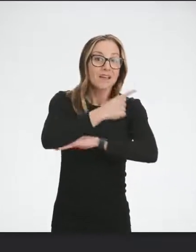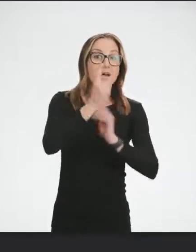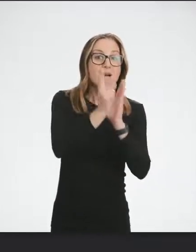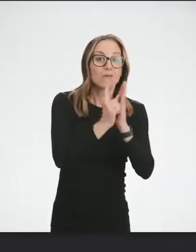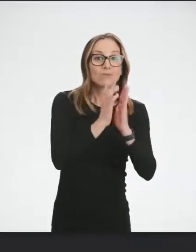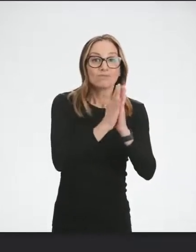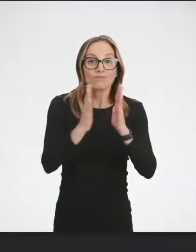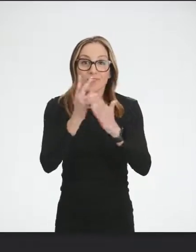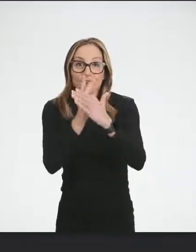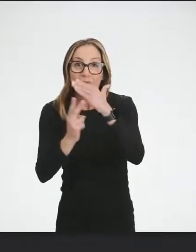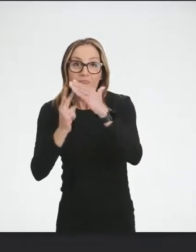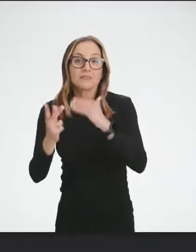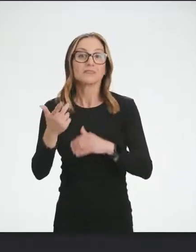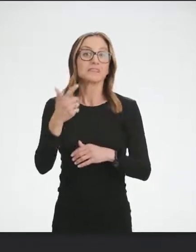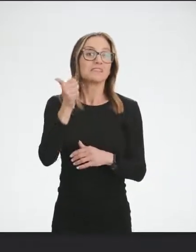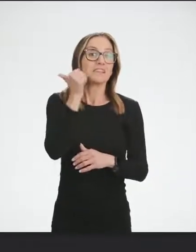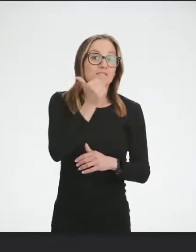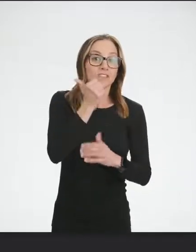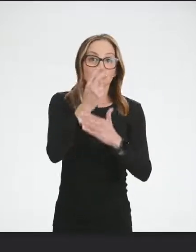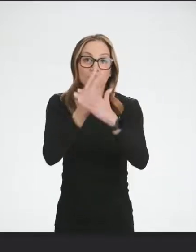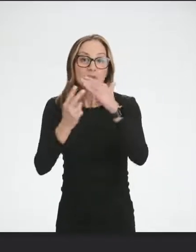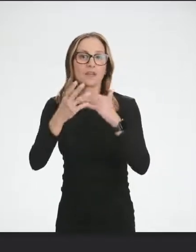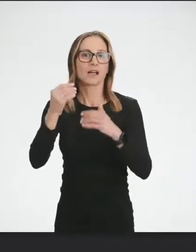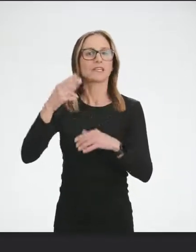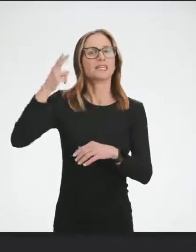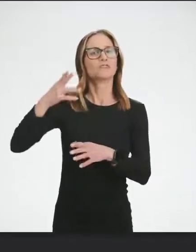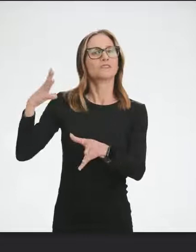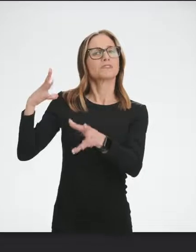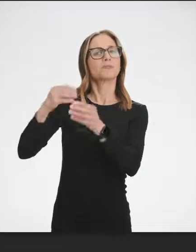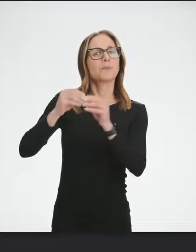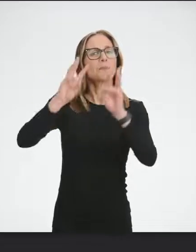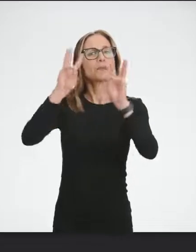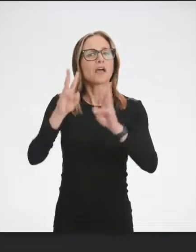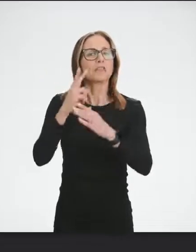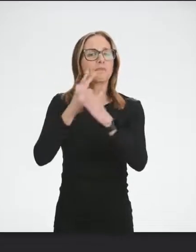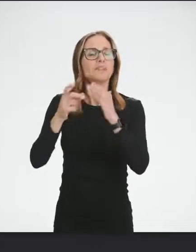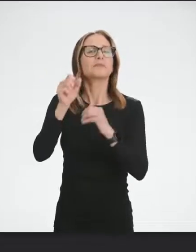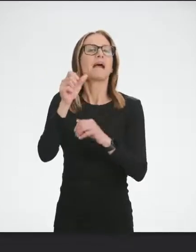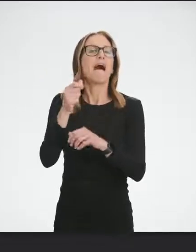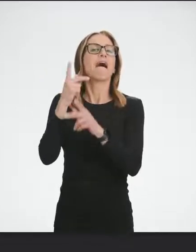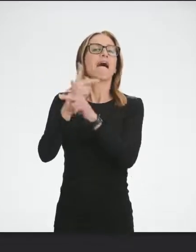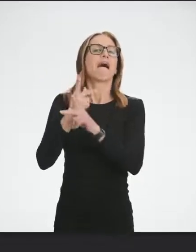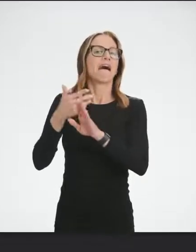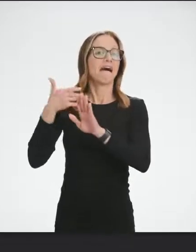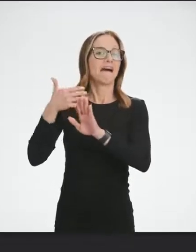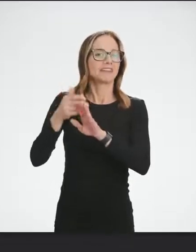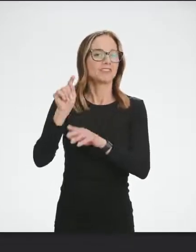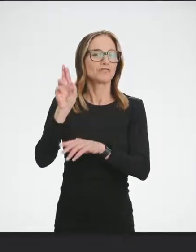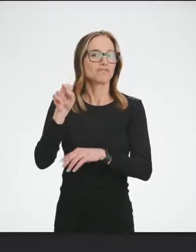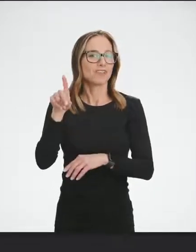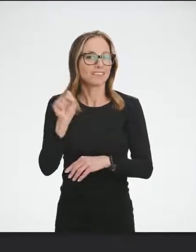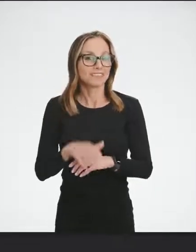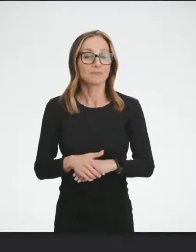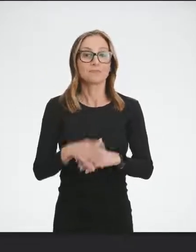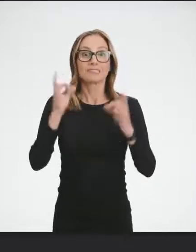weather so you can evaluate trends in data. Severe weather alerts and minute-by-minute precipitation are also available for select